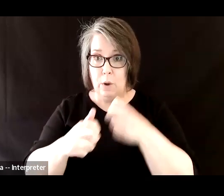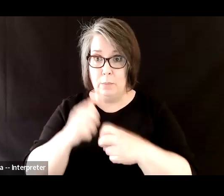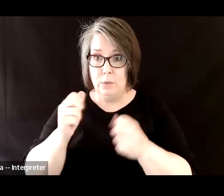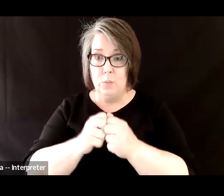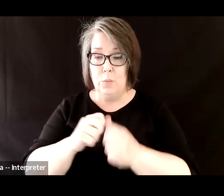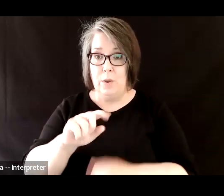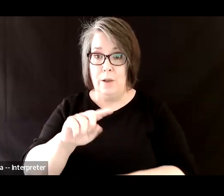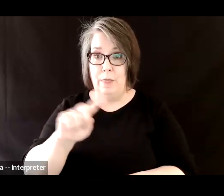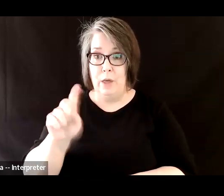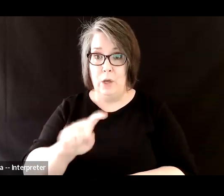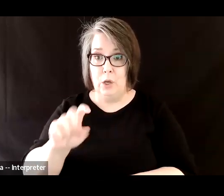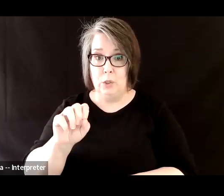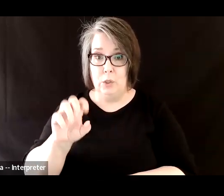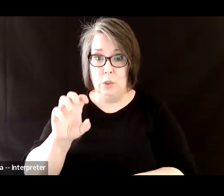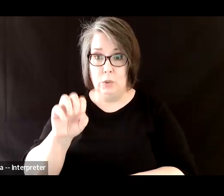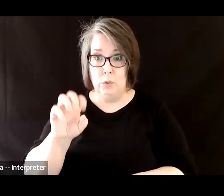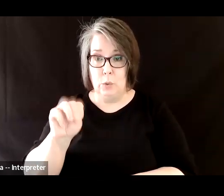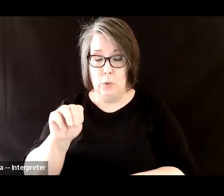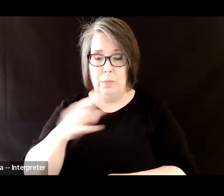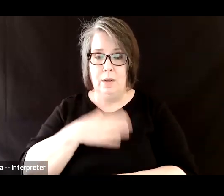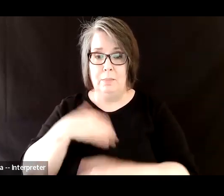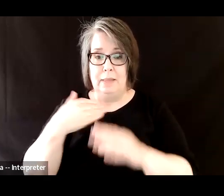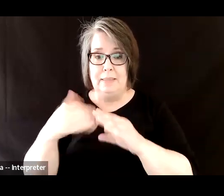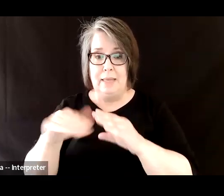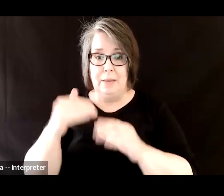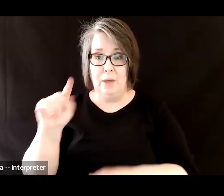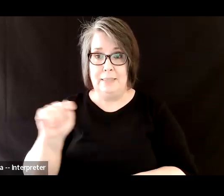edu. That is tap@wfu.